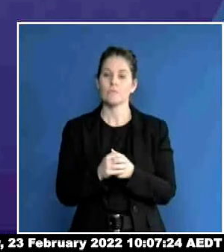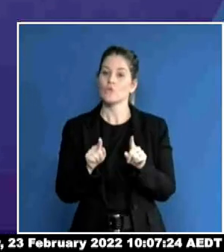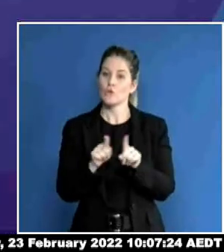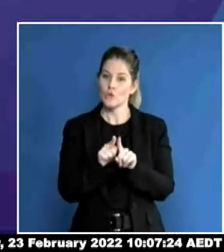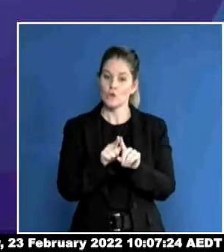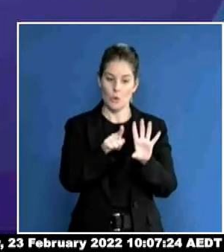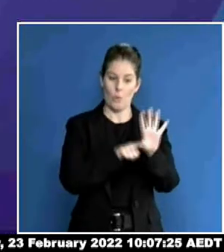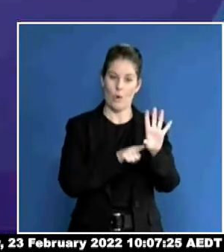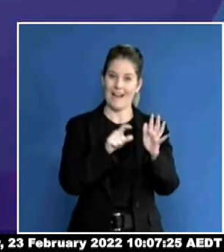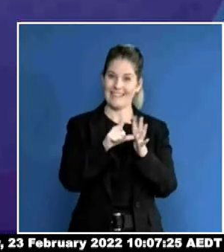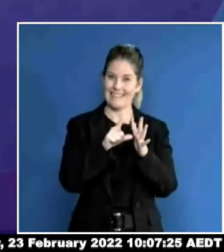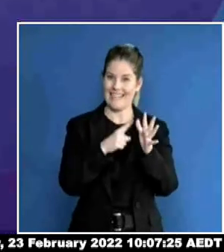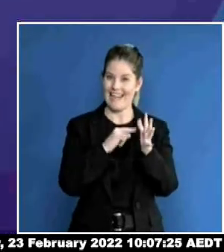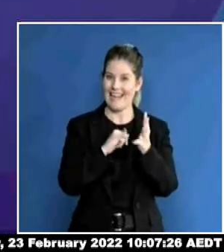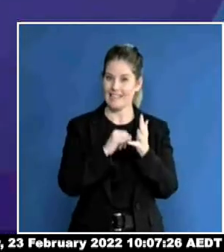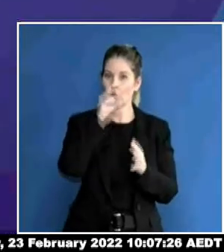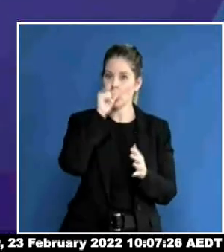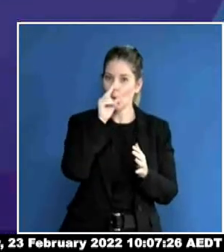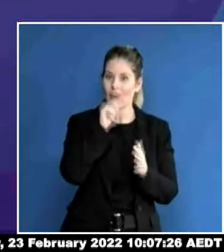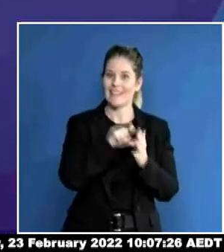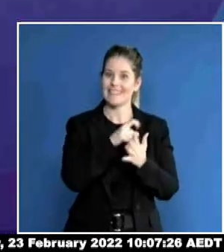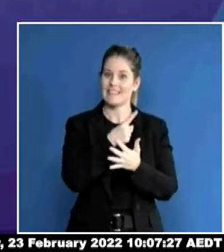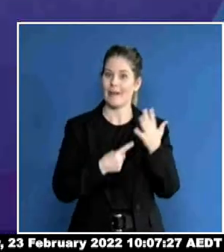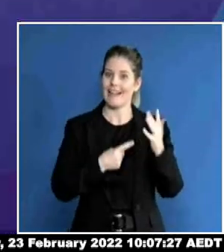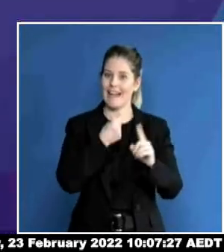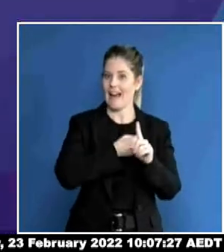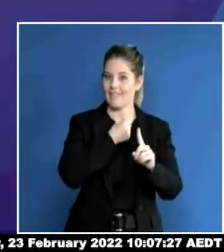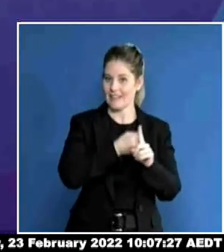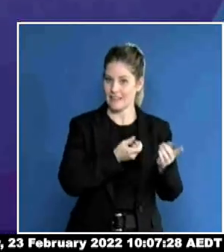Senior Counsel Assisting the Royal Commission, Ms Eastman, will shortly provide